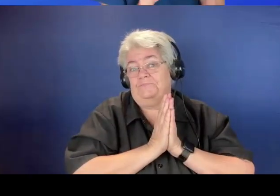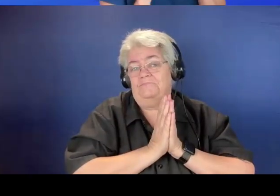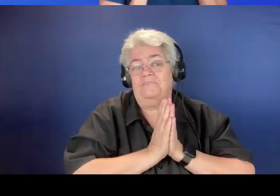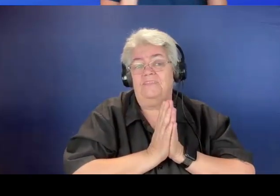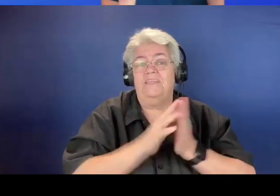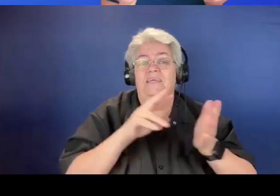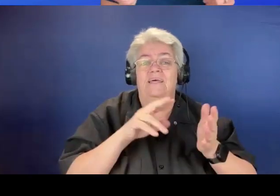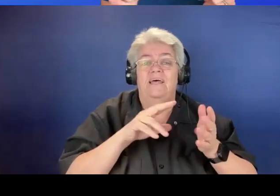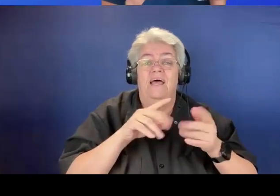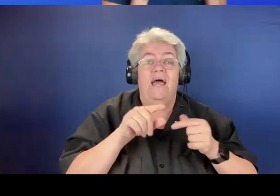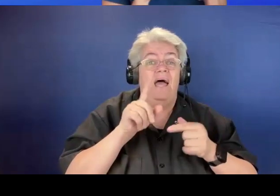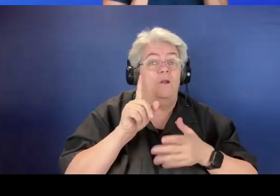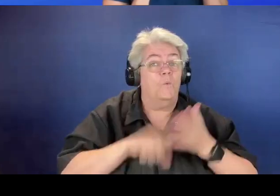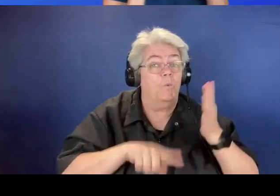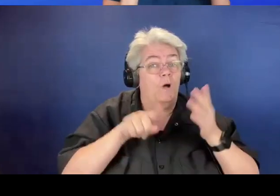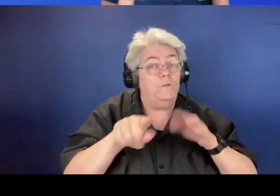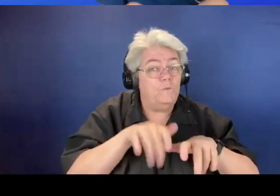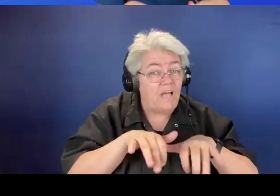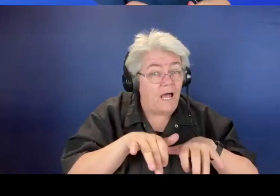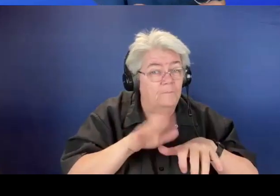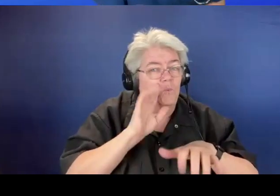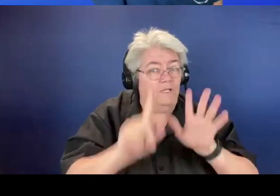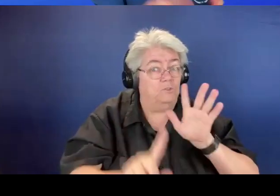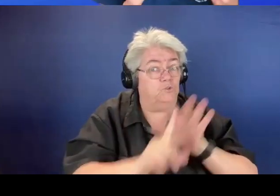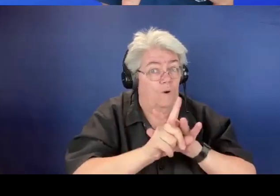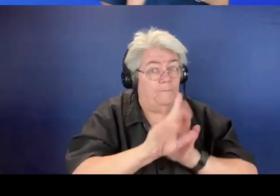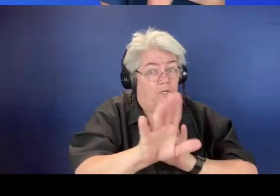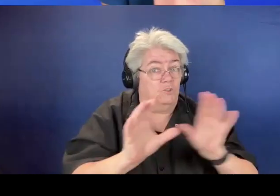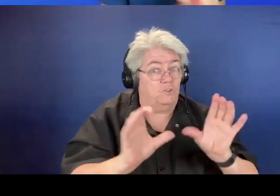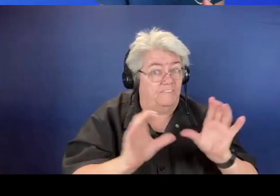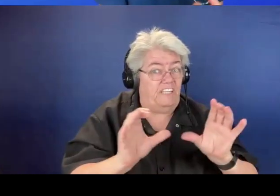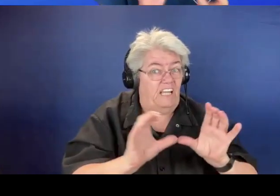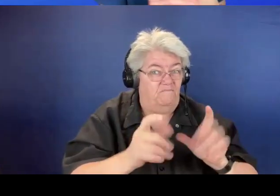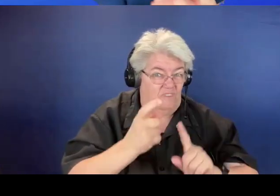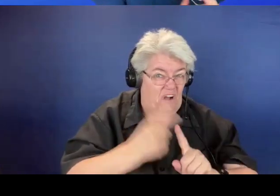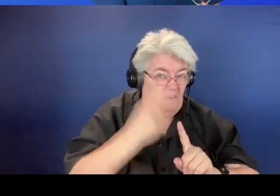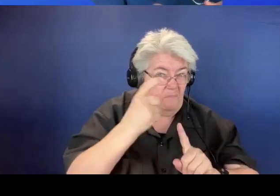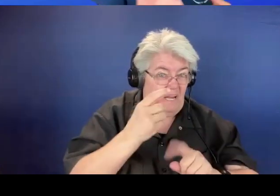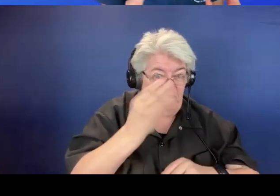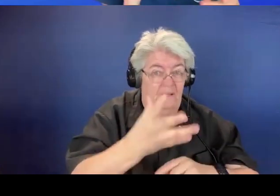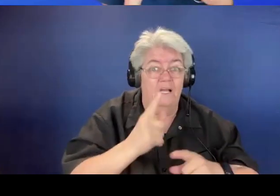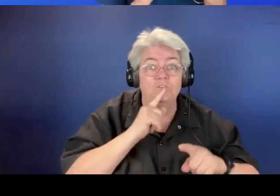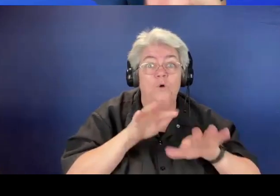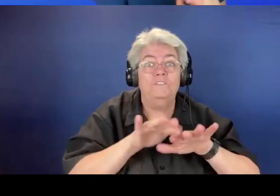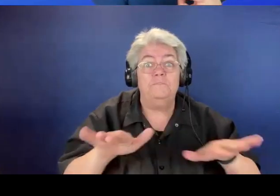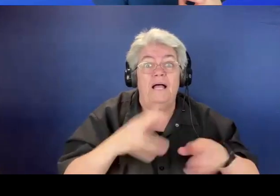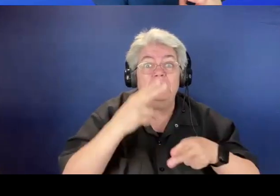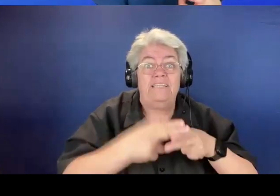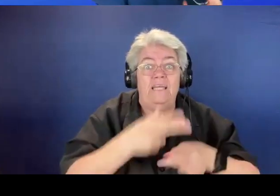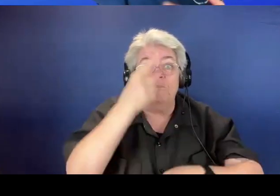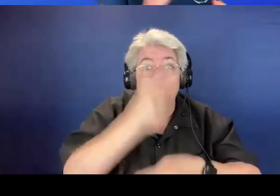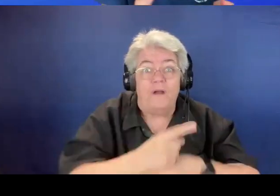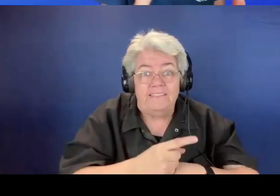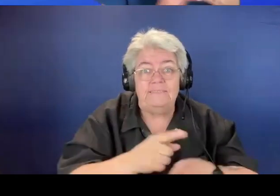And whatever you type in is what is going to show up on your certificate. So, make sure you know your name is spelled correctly, your email is correct